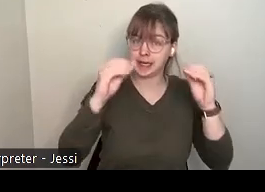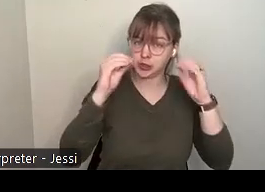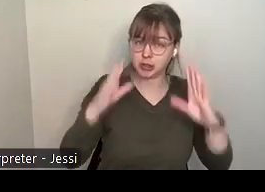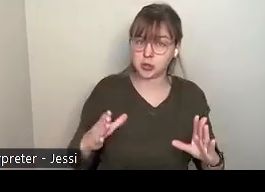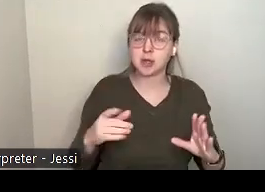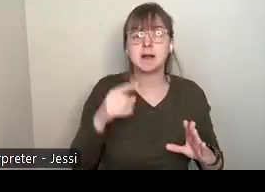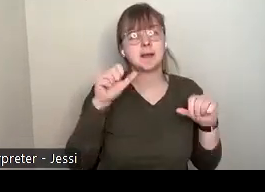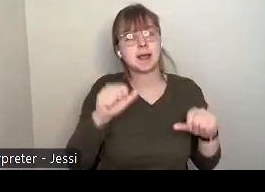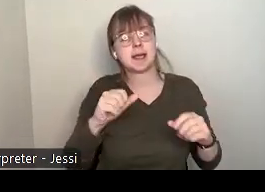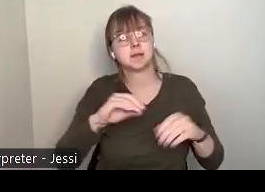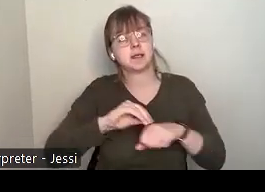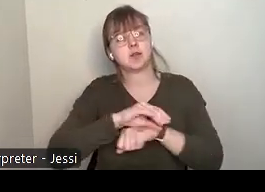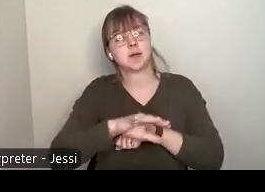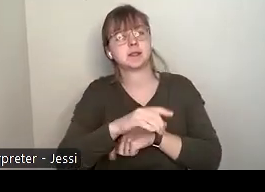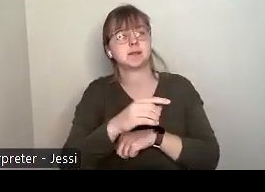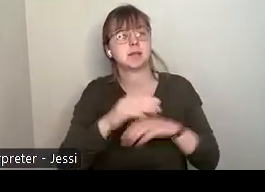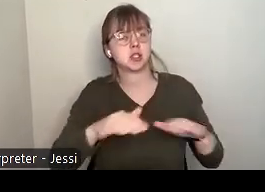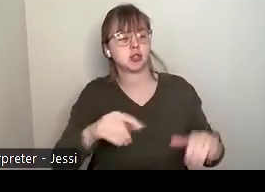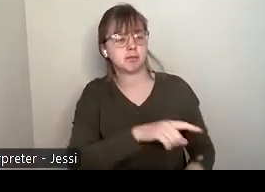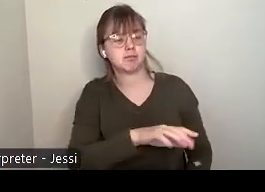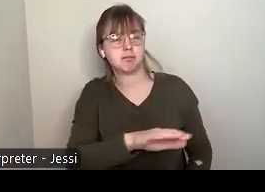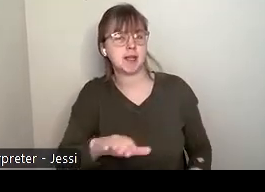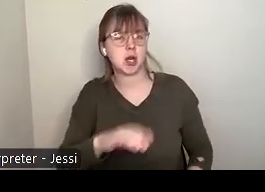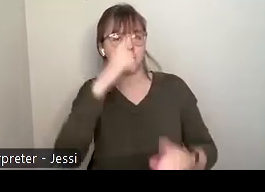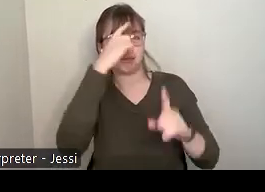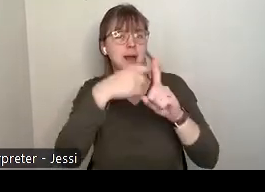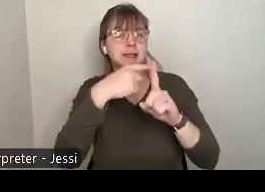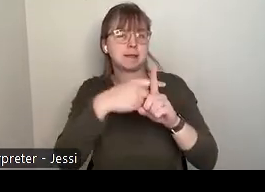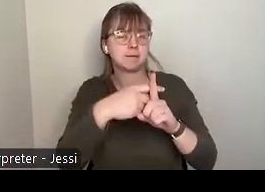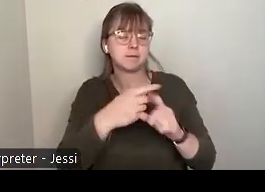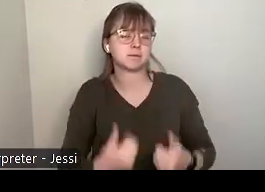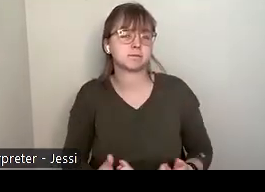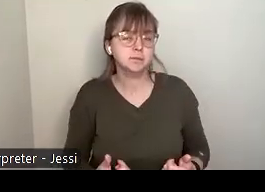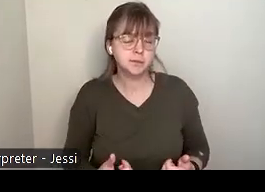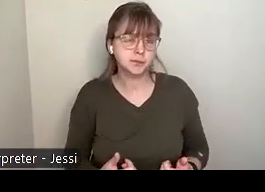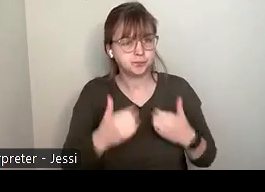an individual child but also the other children in her classroom and children in her classrooms